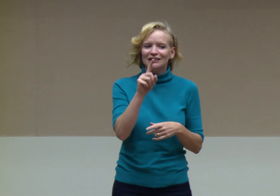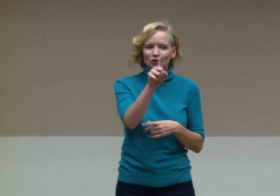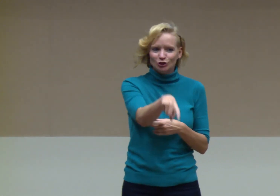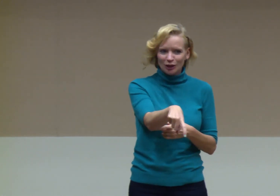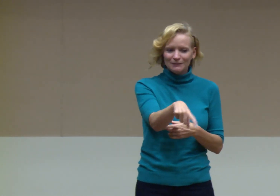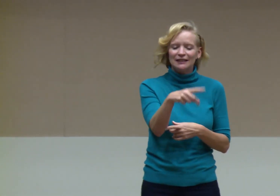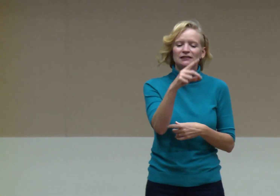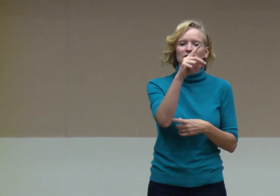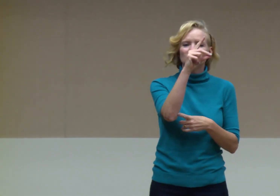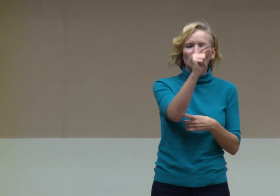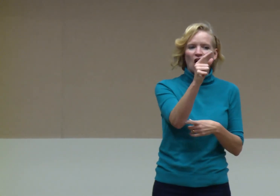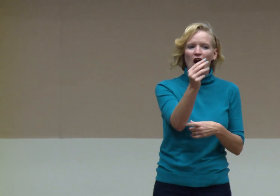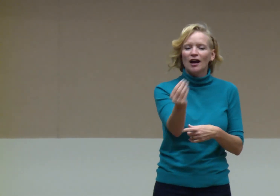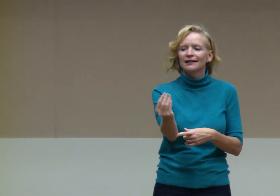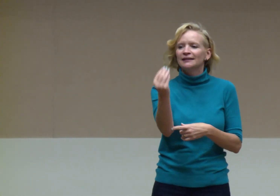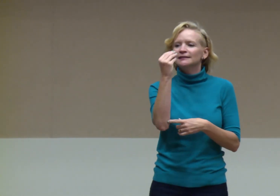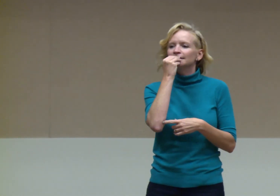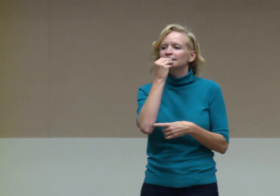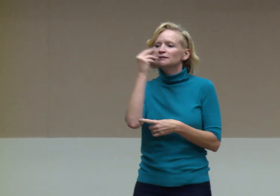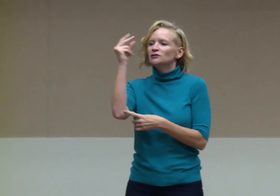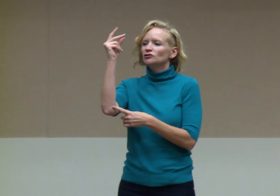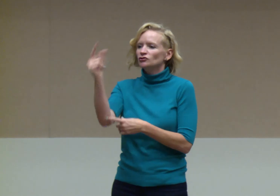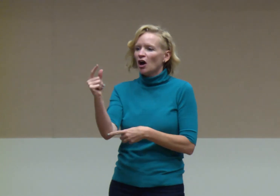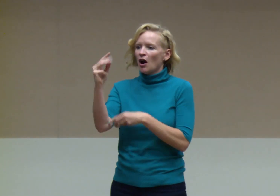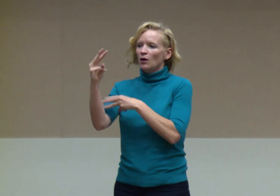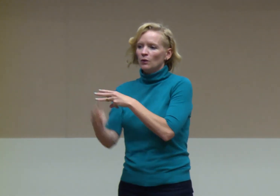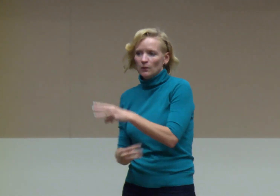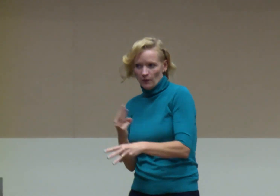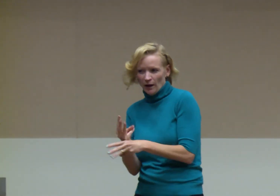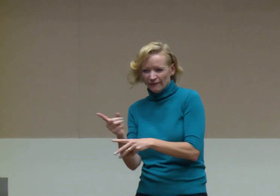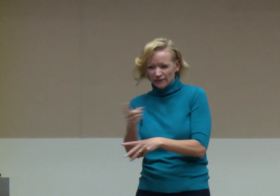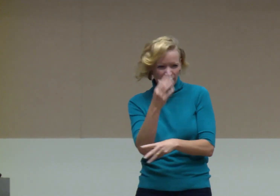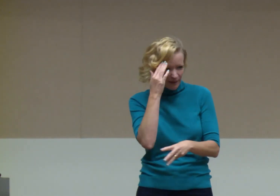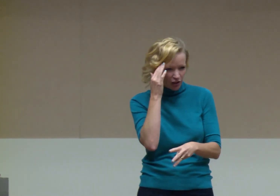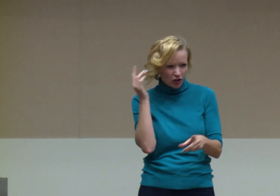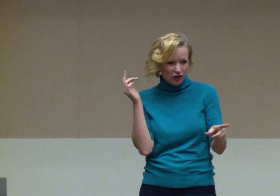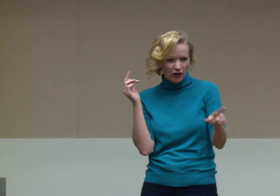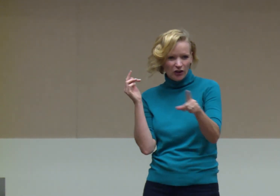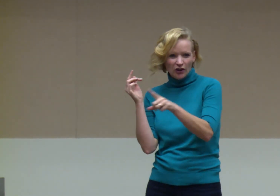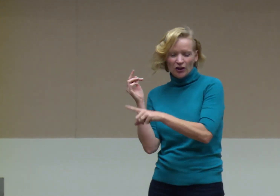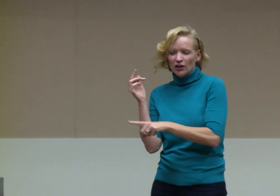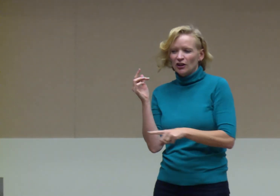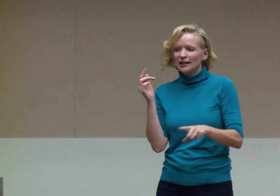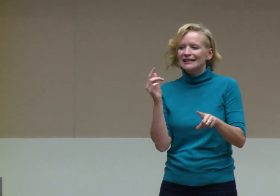So it really should be dog eat dog world. Have you heard that before?